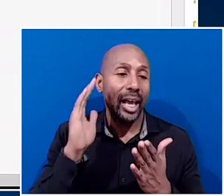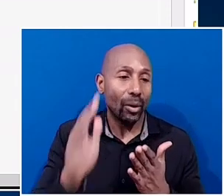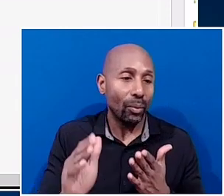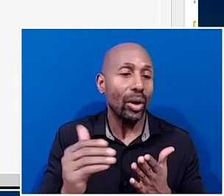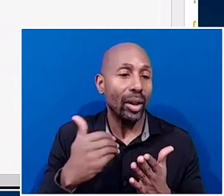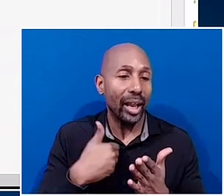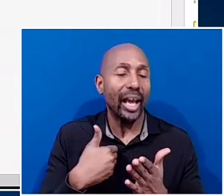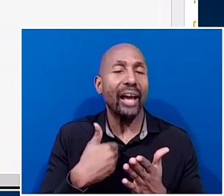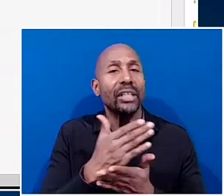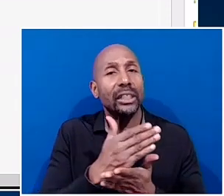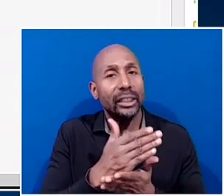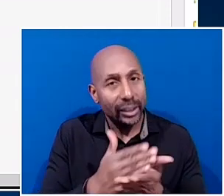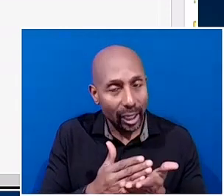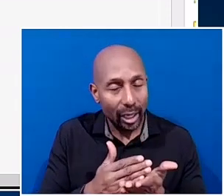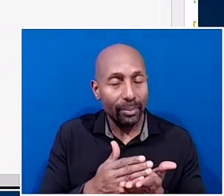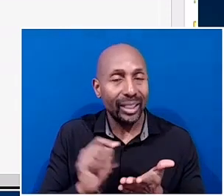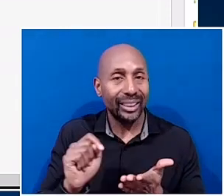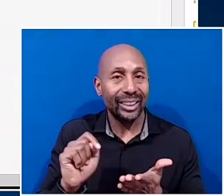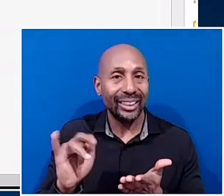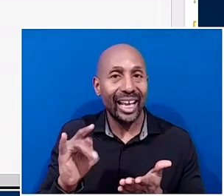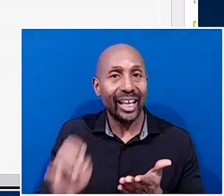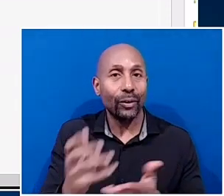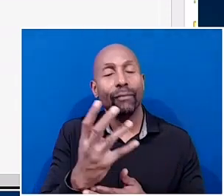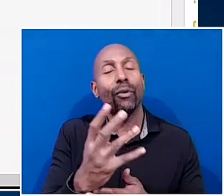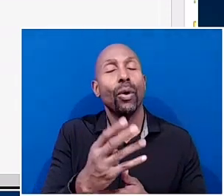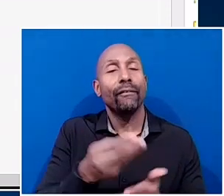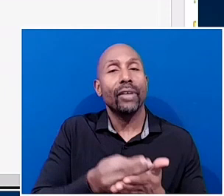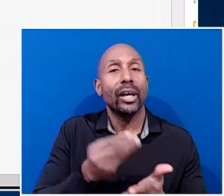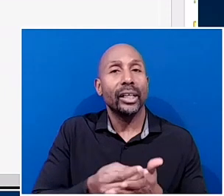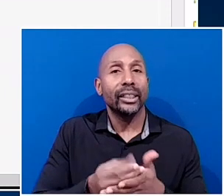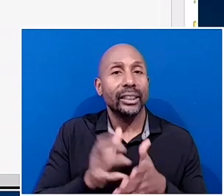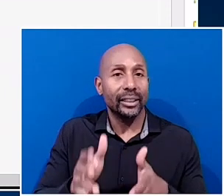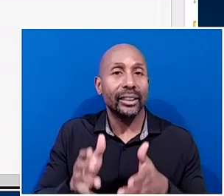typically, remaining- the student remaining eligible for.